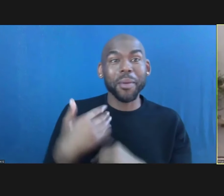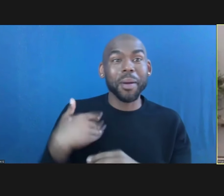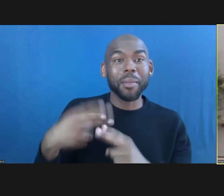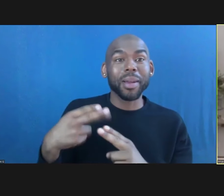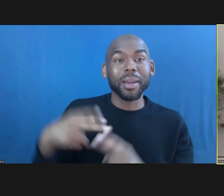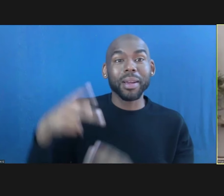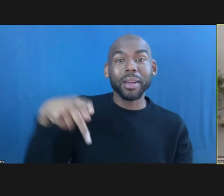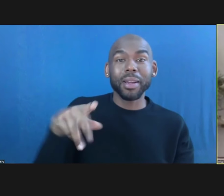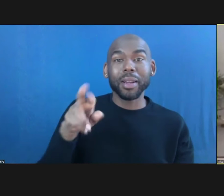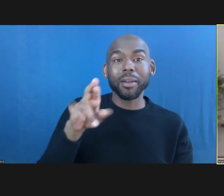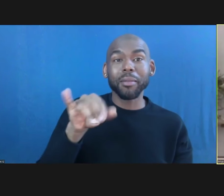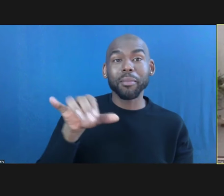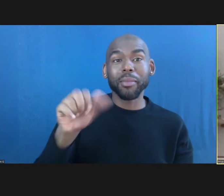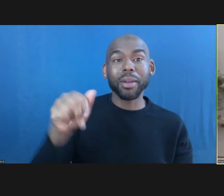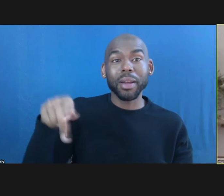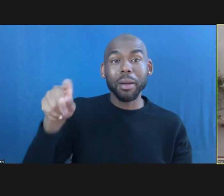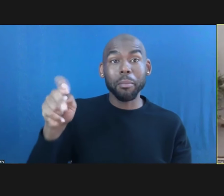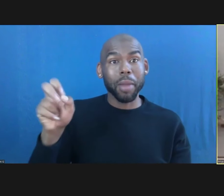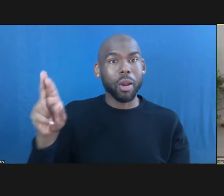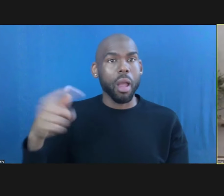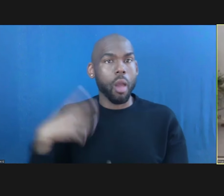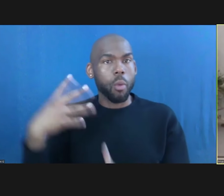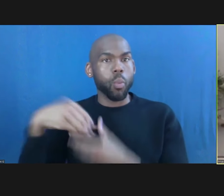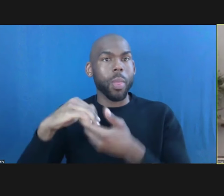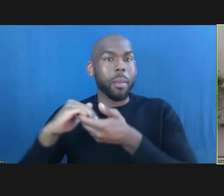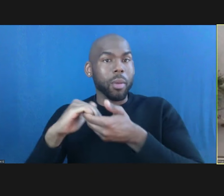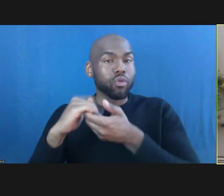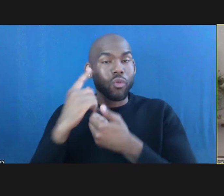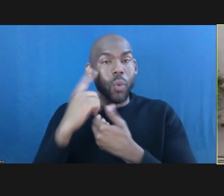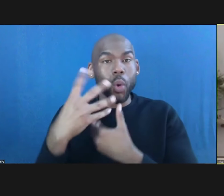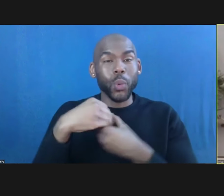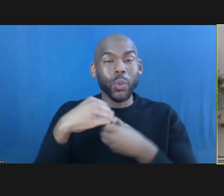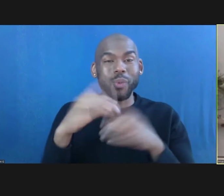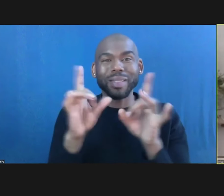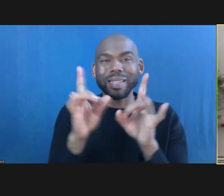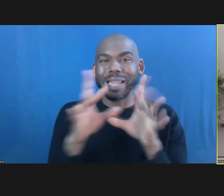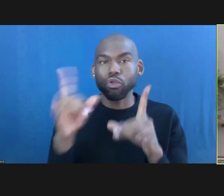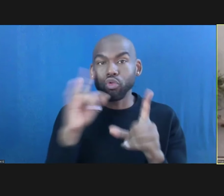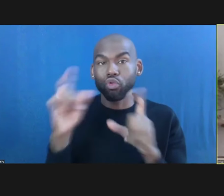Penner I'm with the partnership for disaster inclusive strategies as well as with GADRA